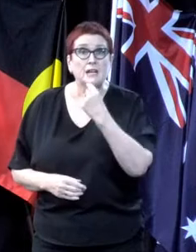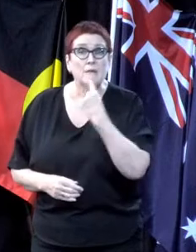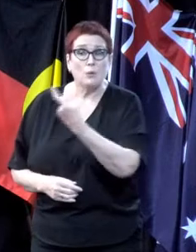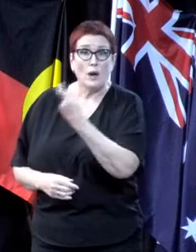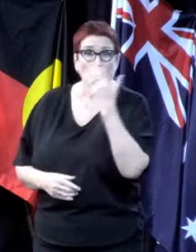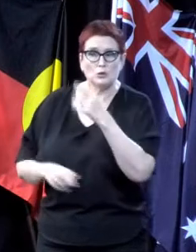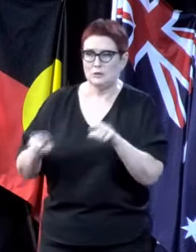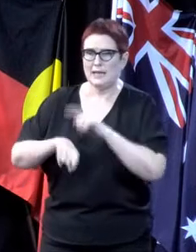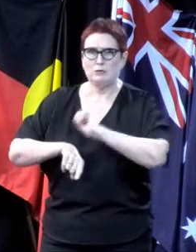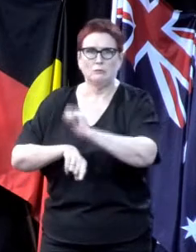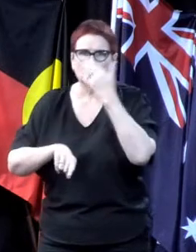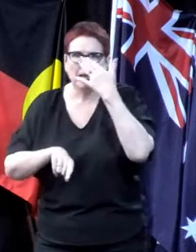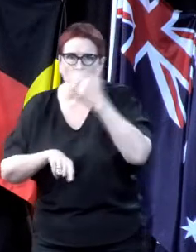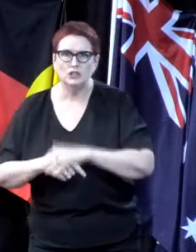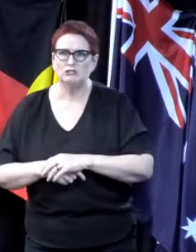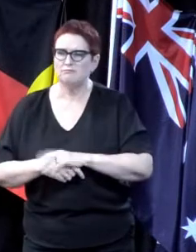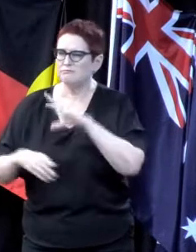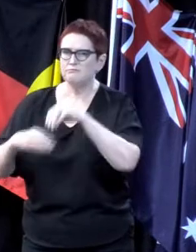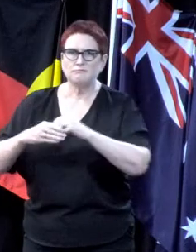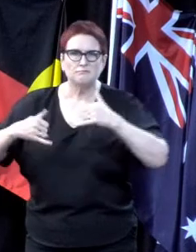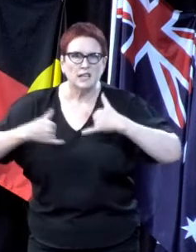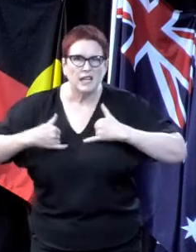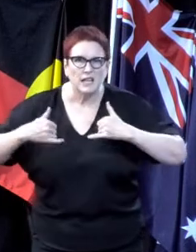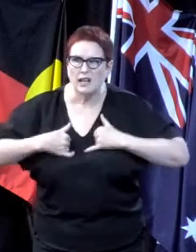He goes to school camp. He goes to the school social.